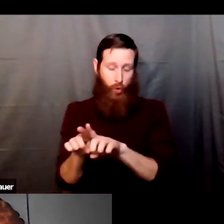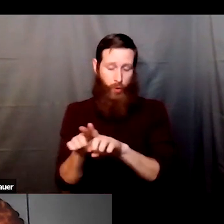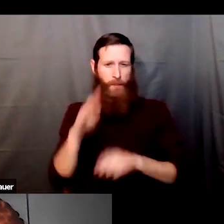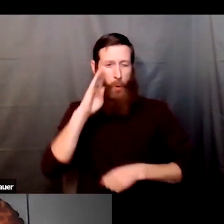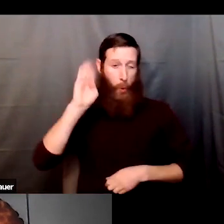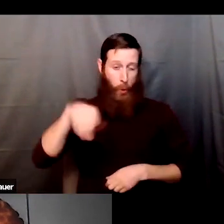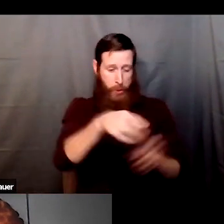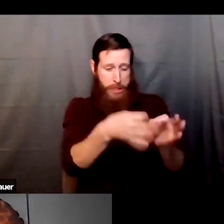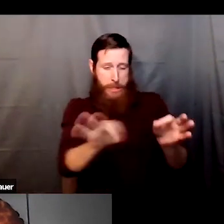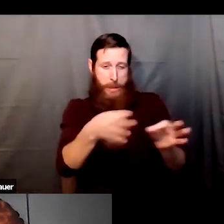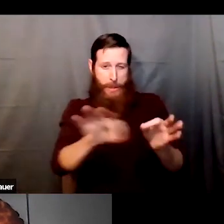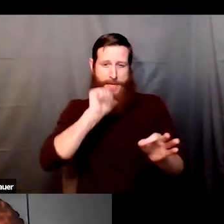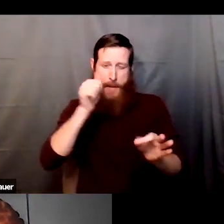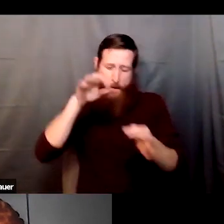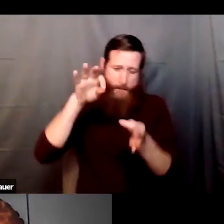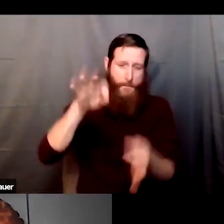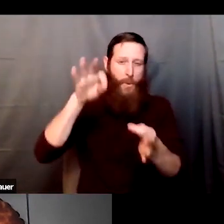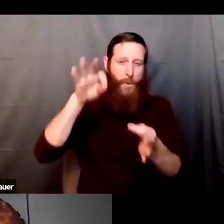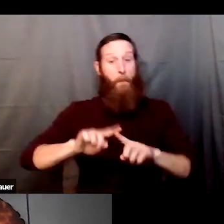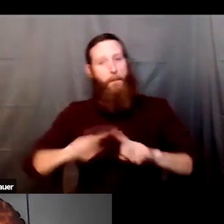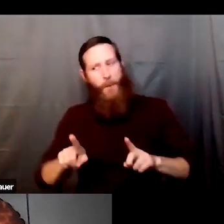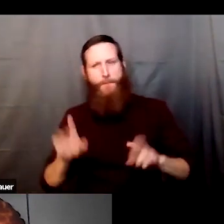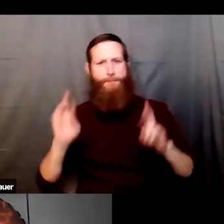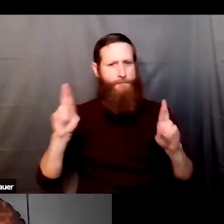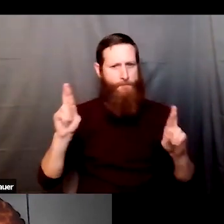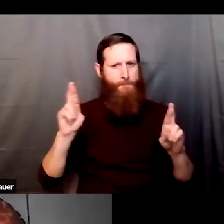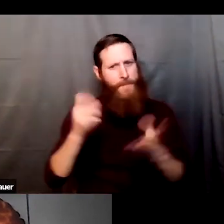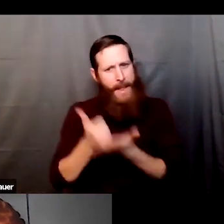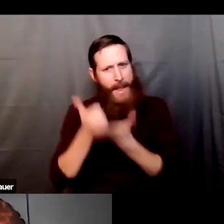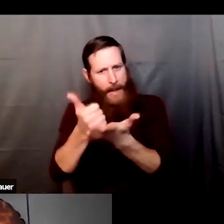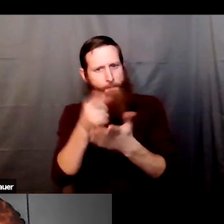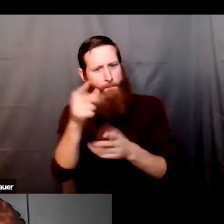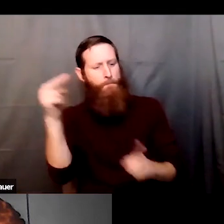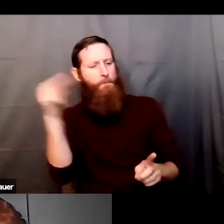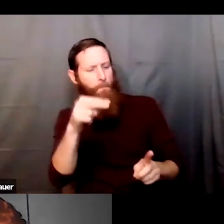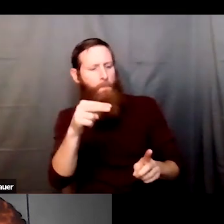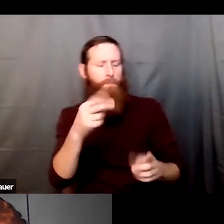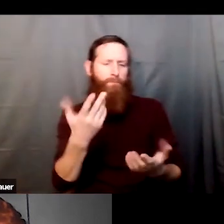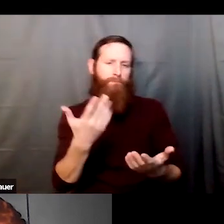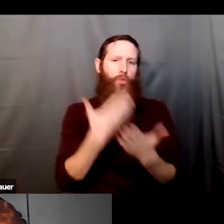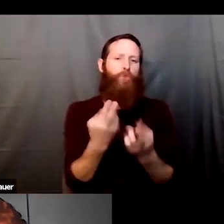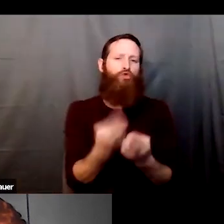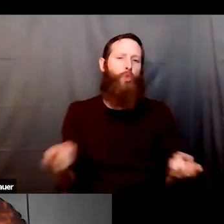but we hope it will be a helpful resource for everyone tuning in this evening. And with that,